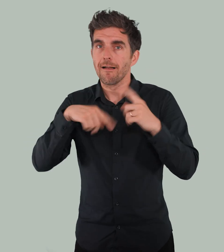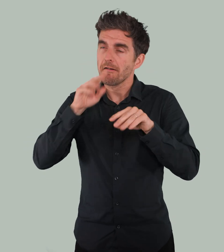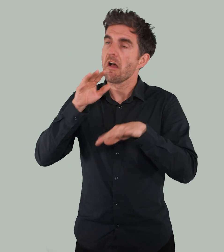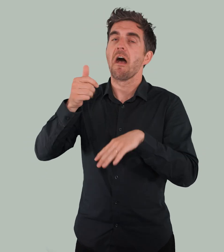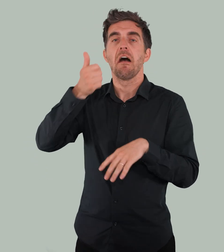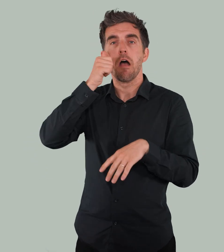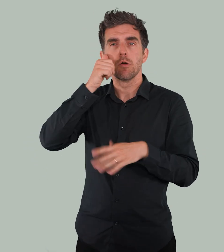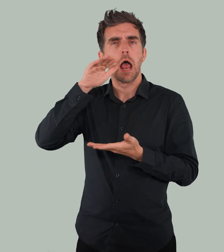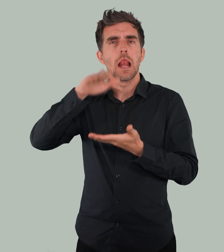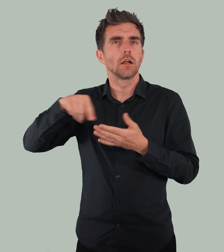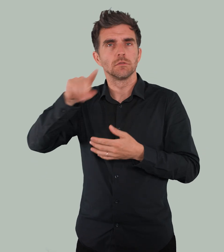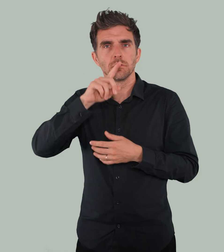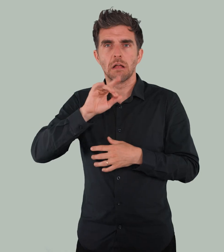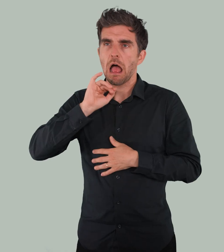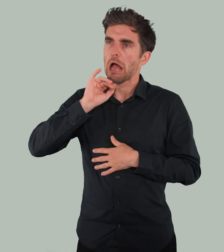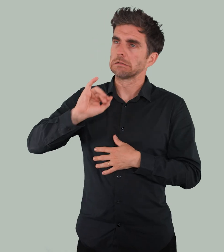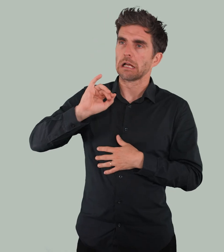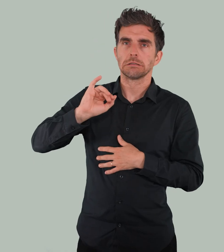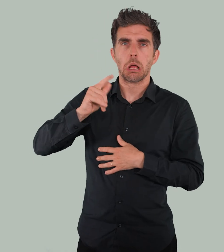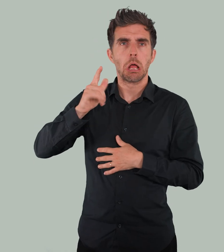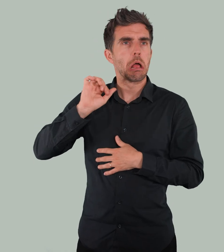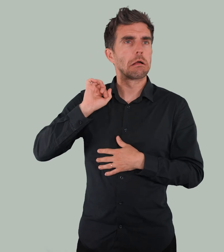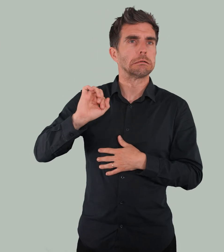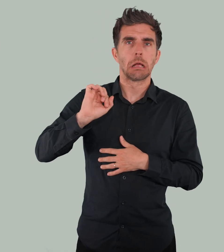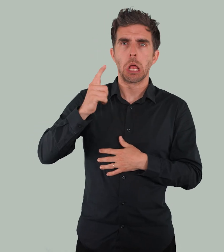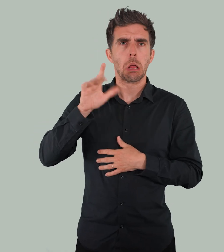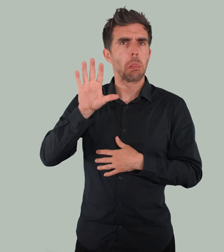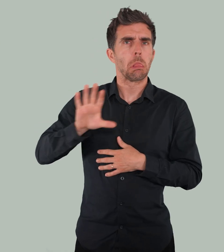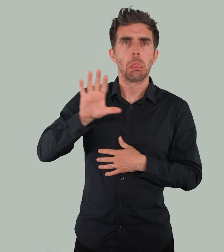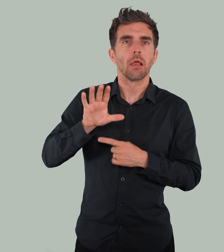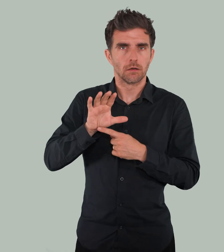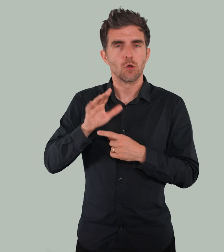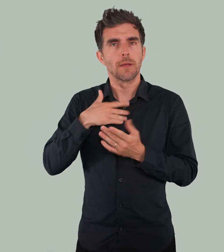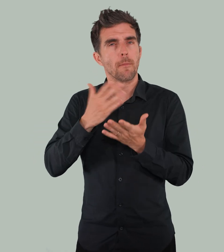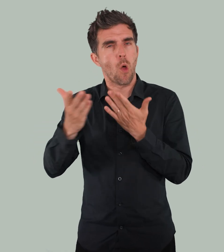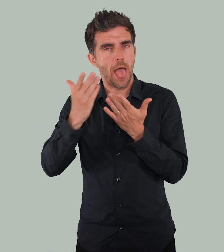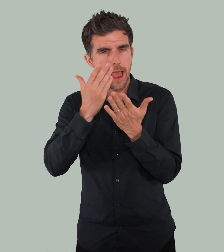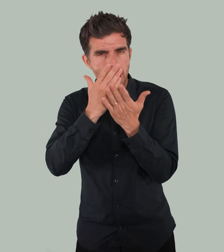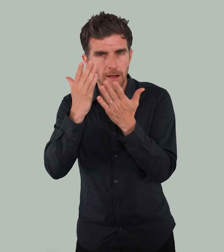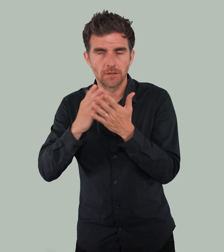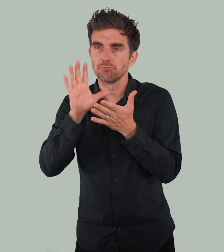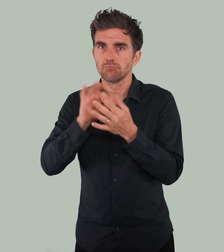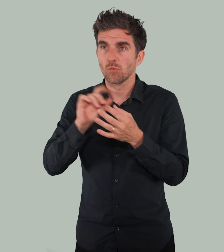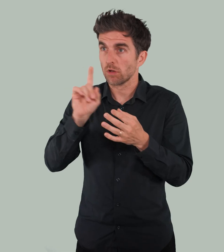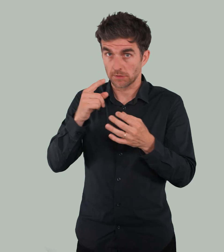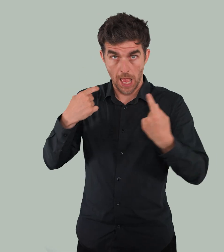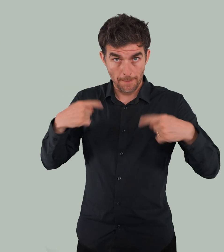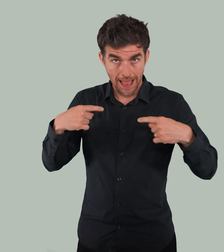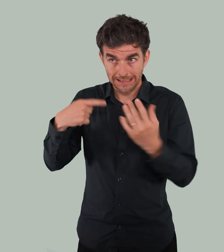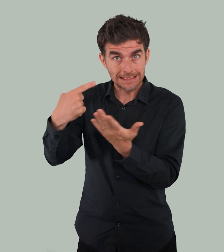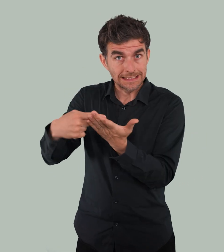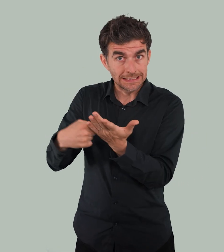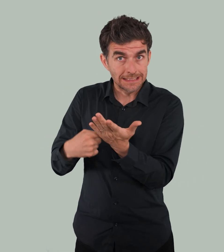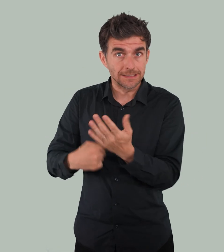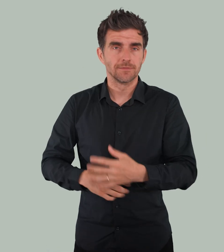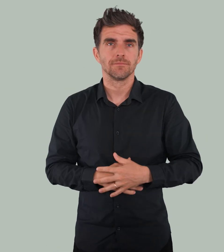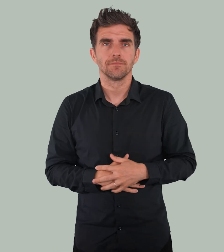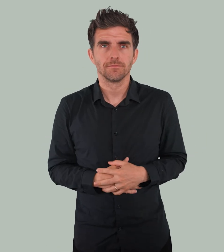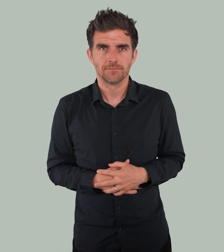to reduce stigma and better clarify eligibility.